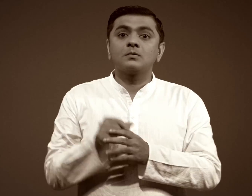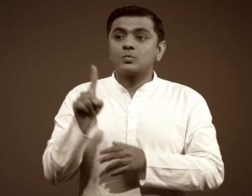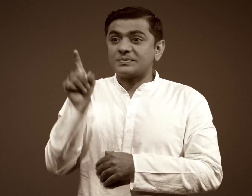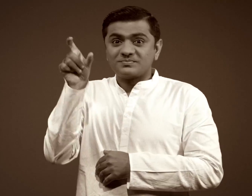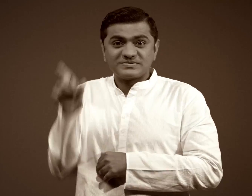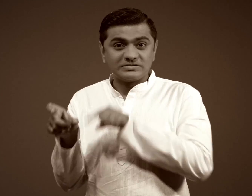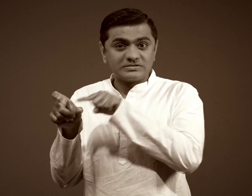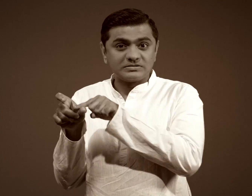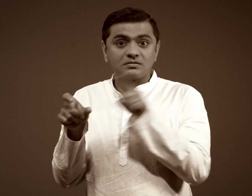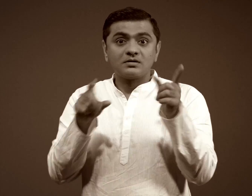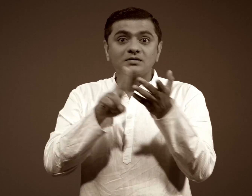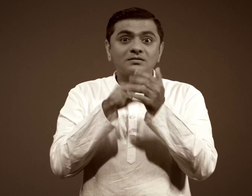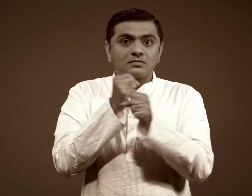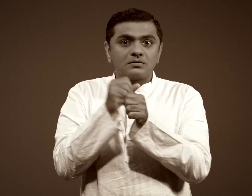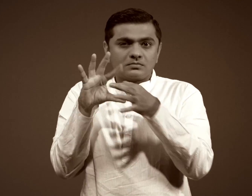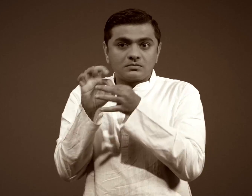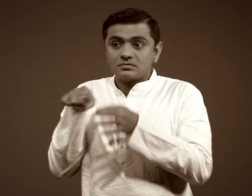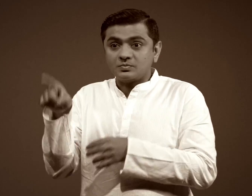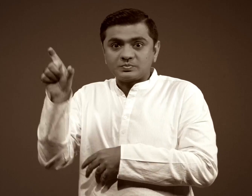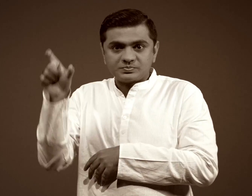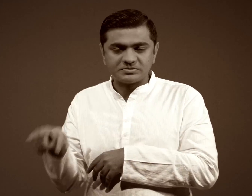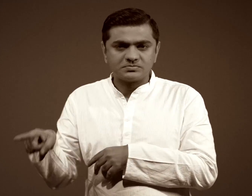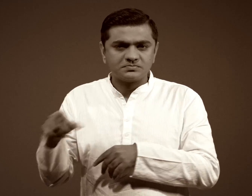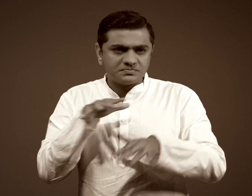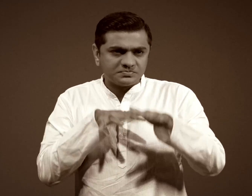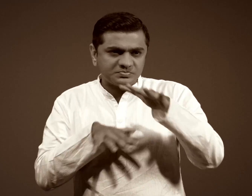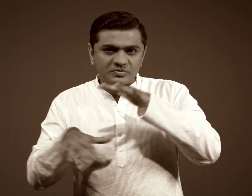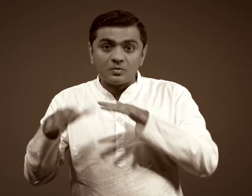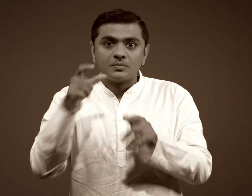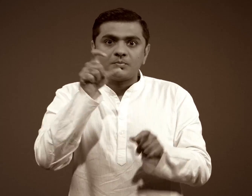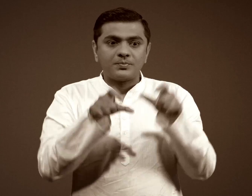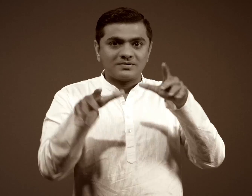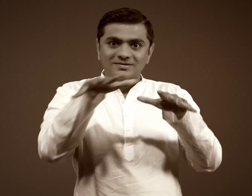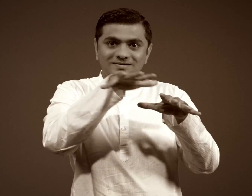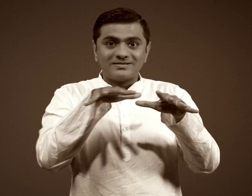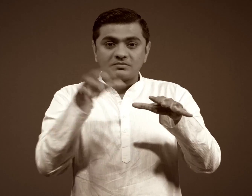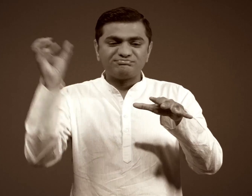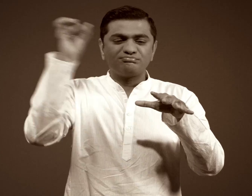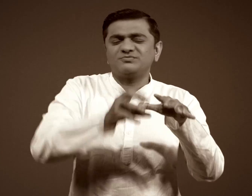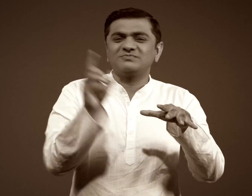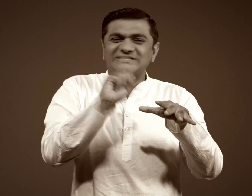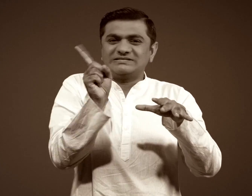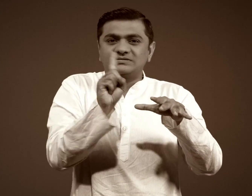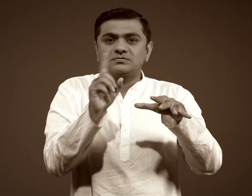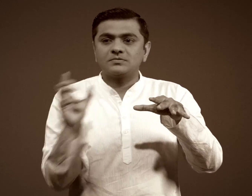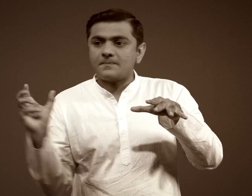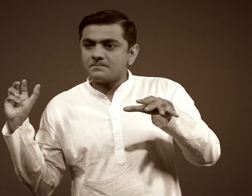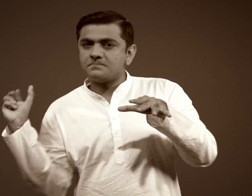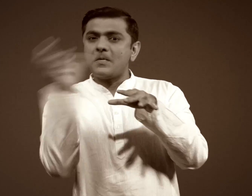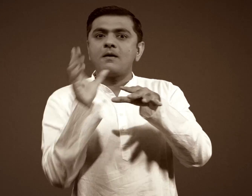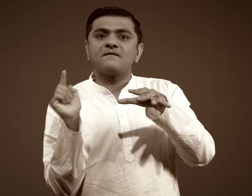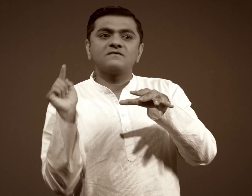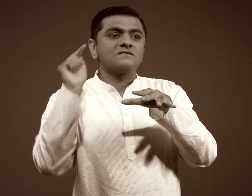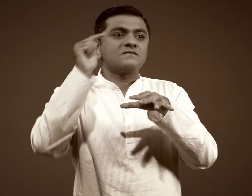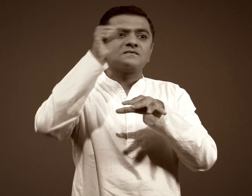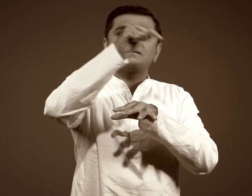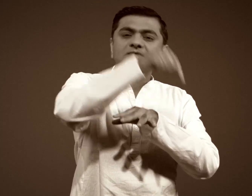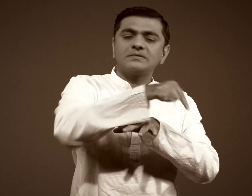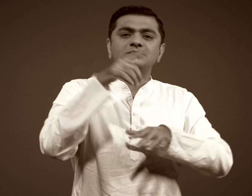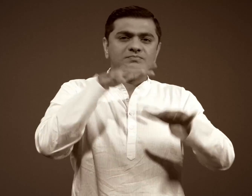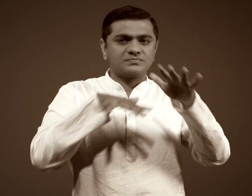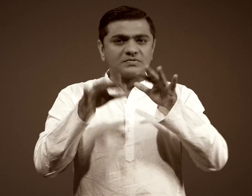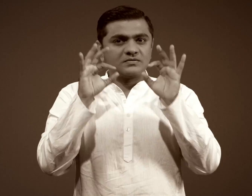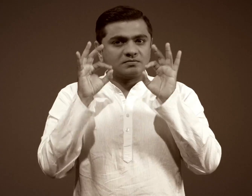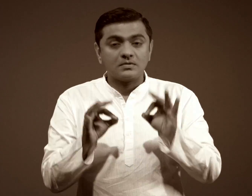One of Godse's accomplices had planned to throw a grenade away from the crowd.